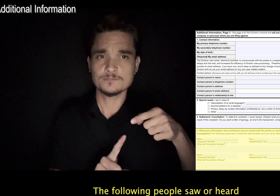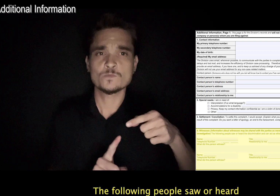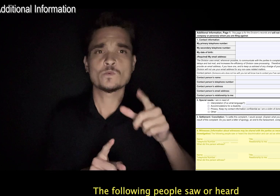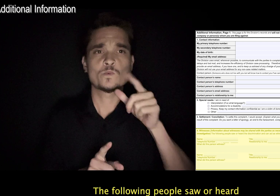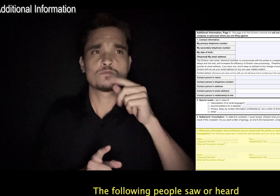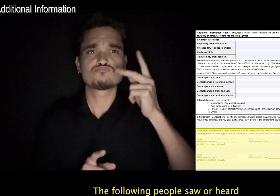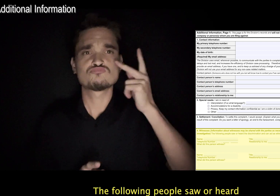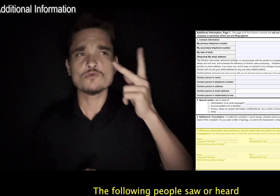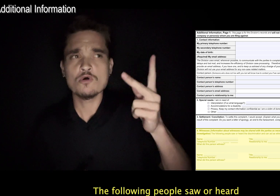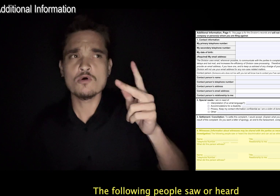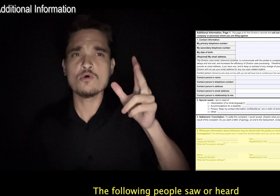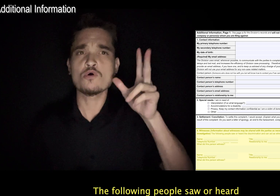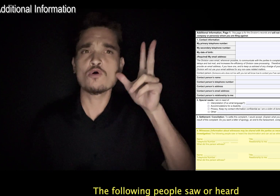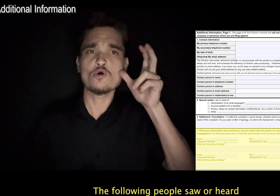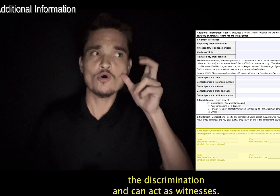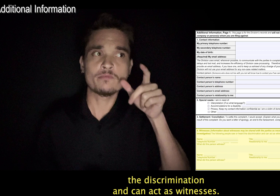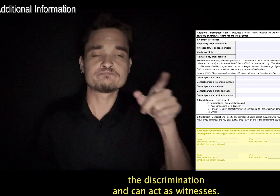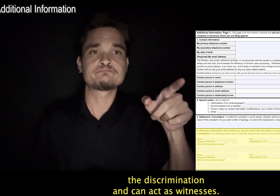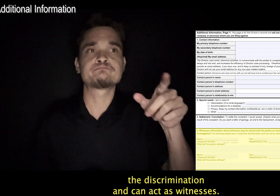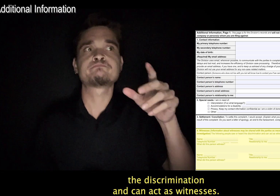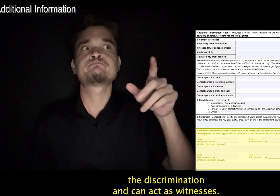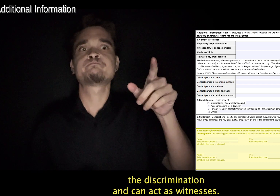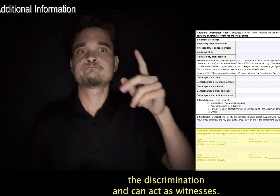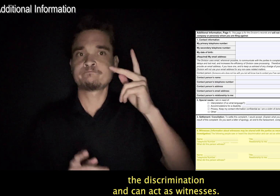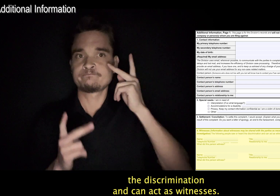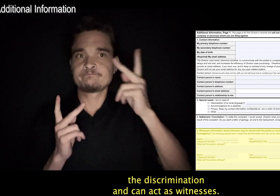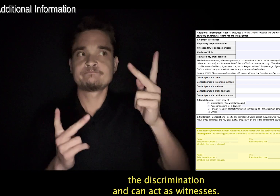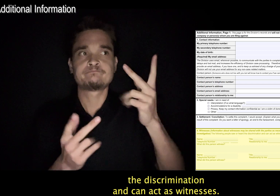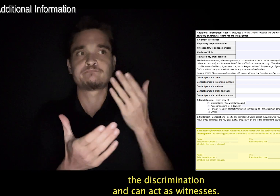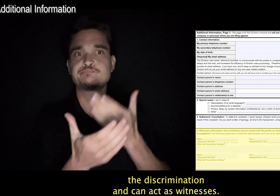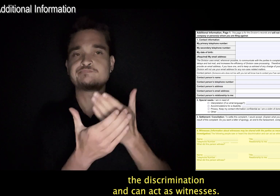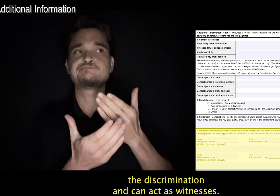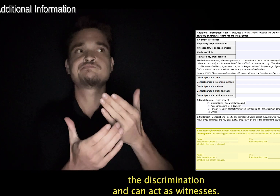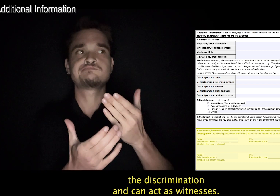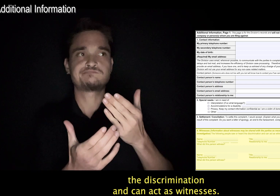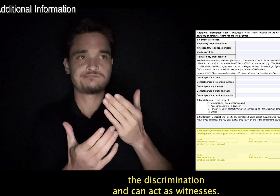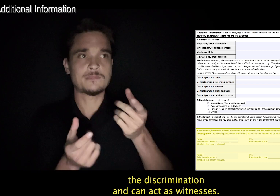The following people saw or heard the discrimination and can act as witnesses.